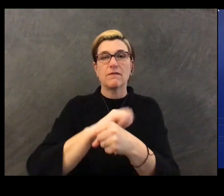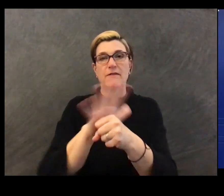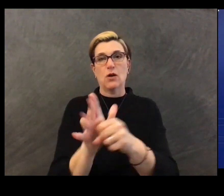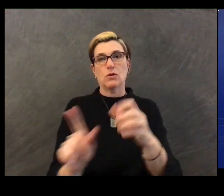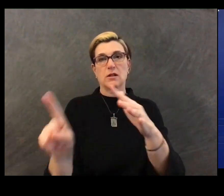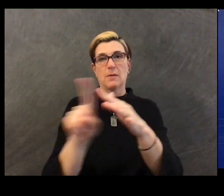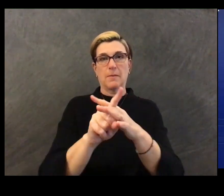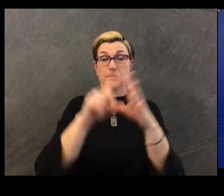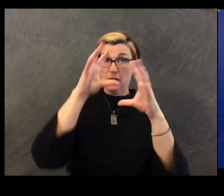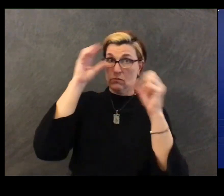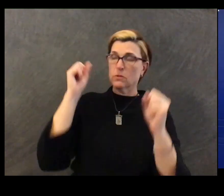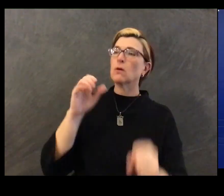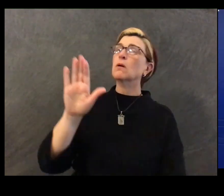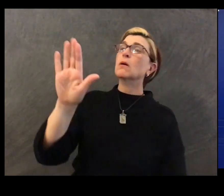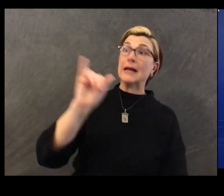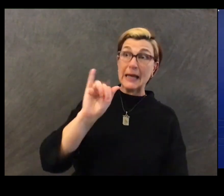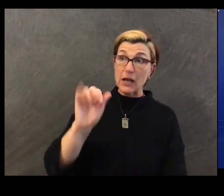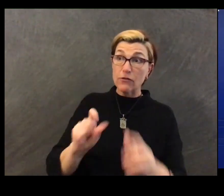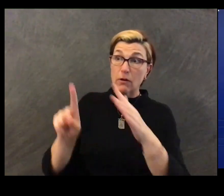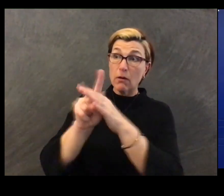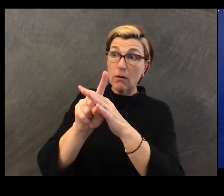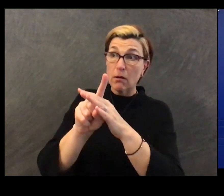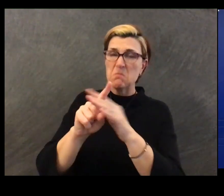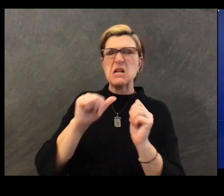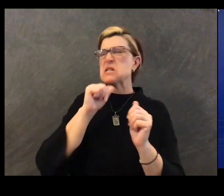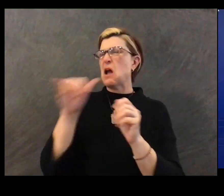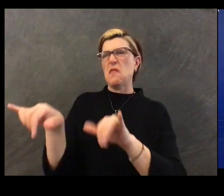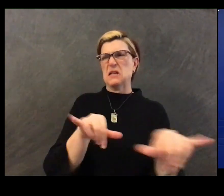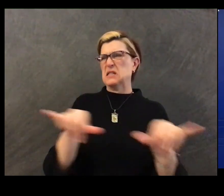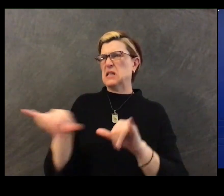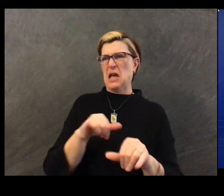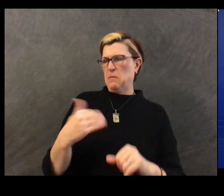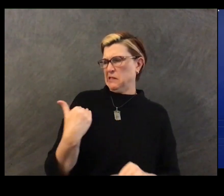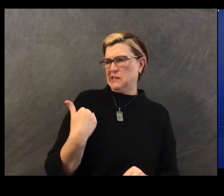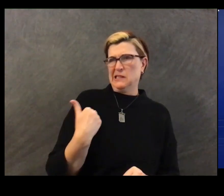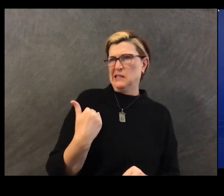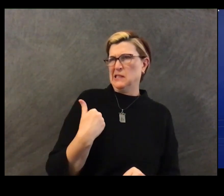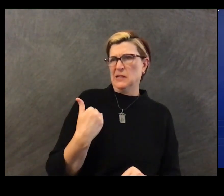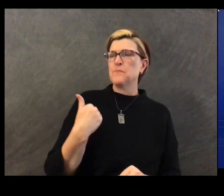back in the form that it was it will be coming back in smaller doses that we can